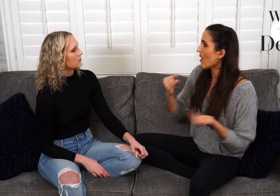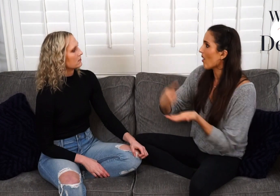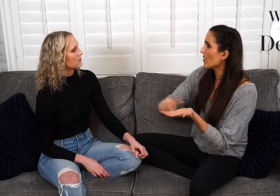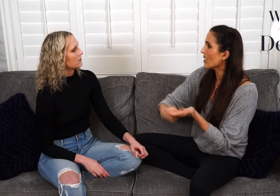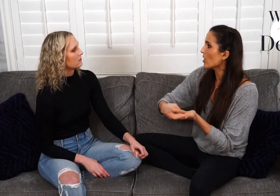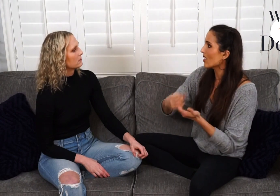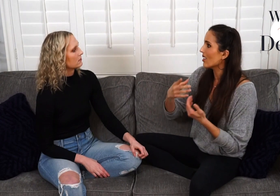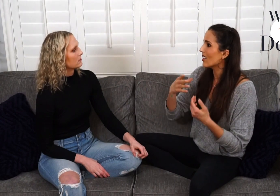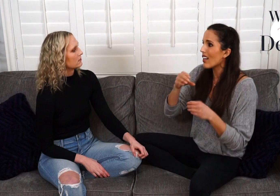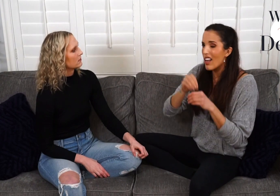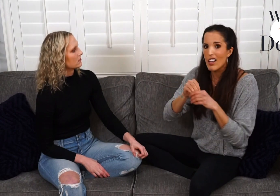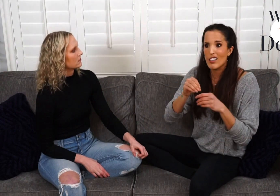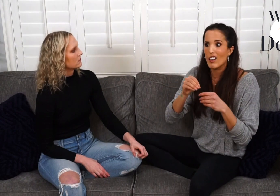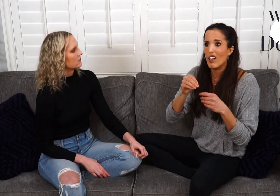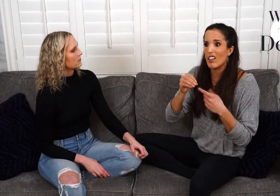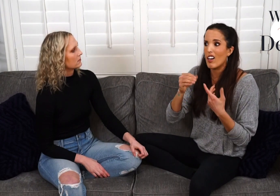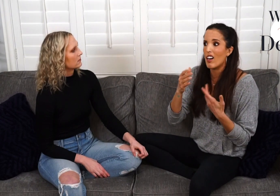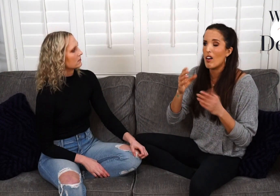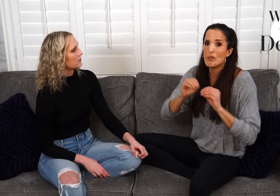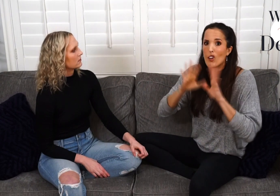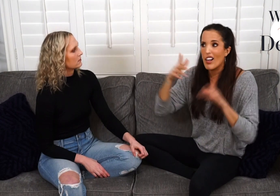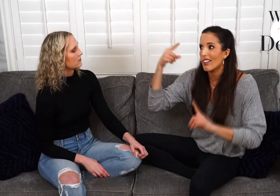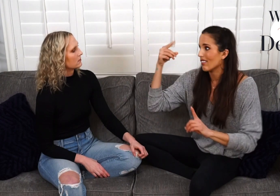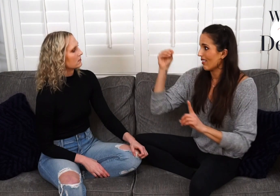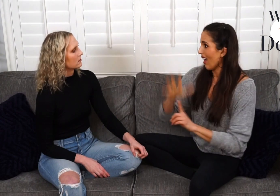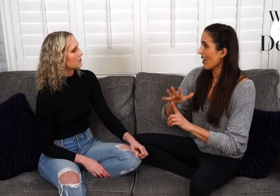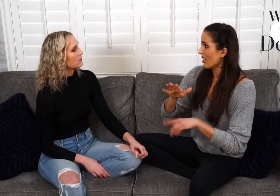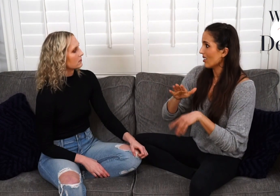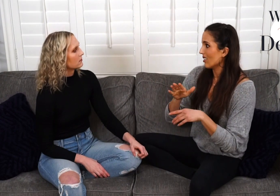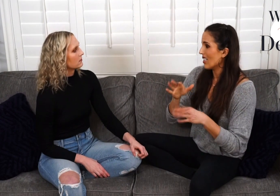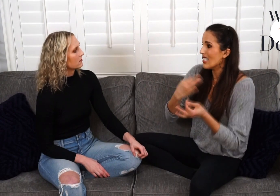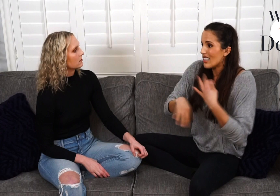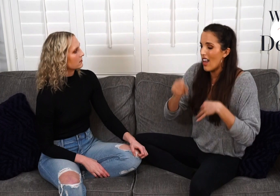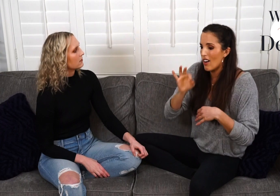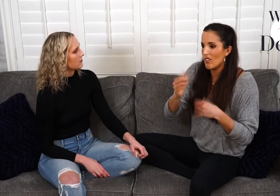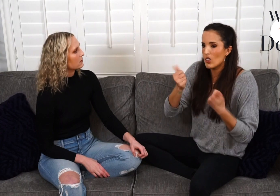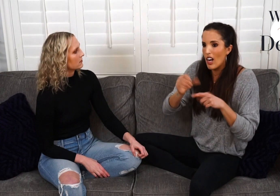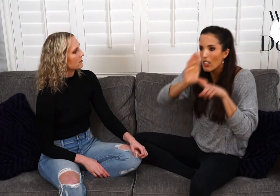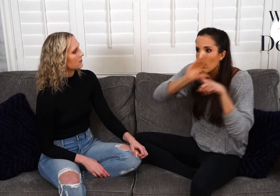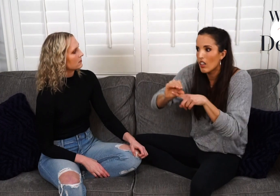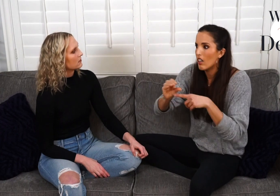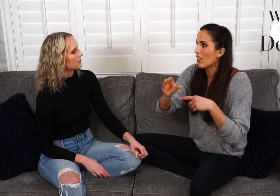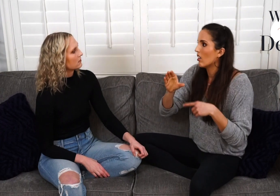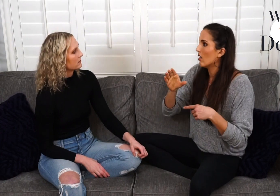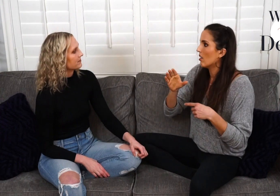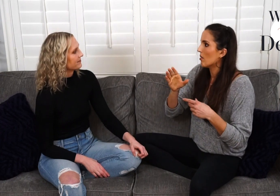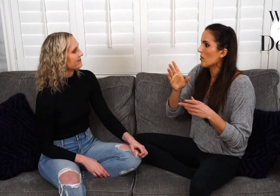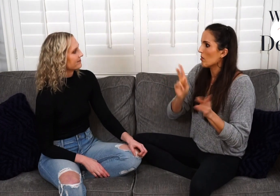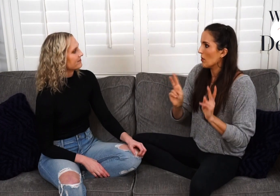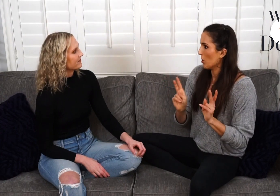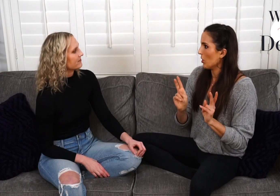that conversation in a bright positive light instead of trying to diminish people